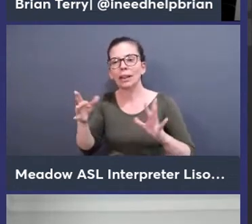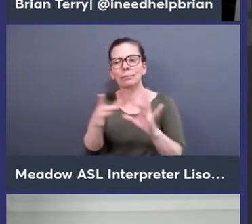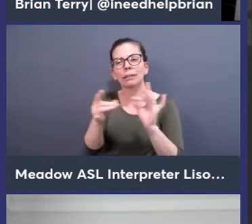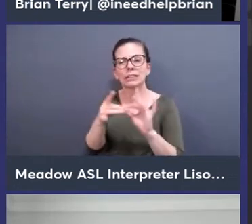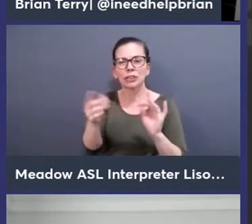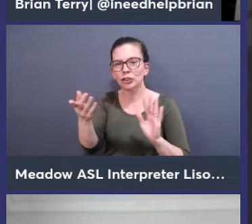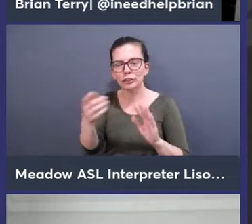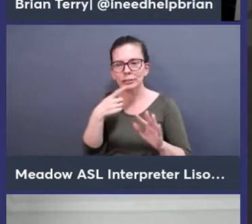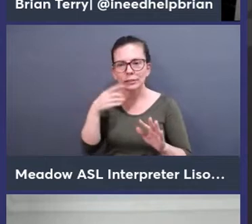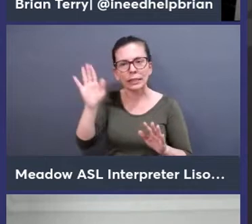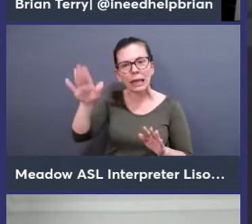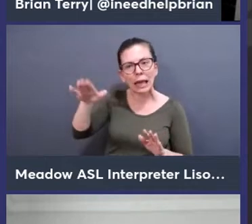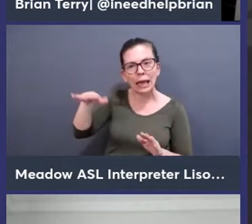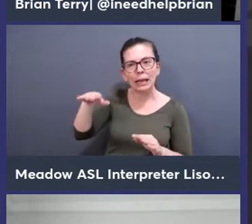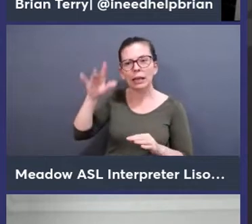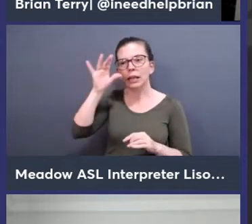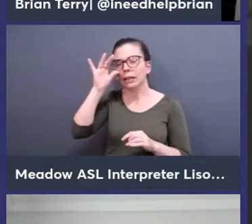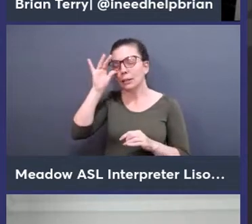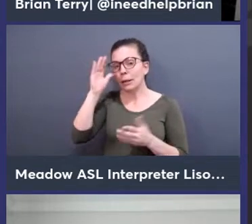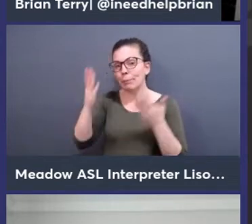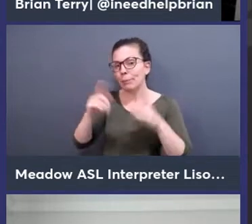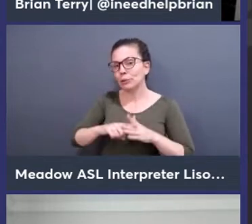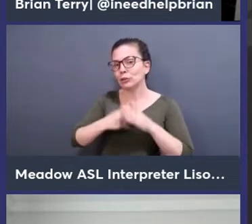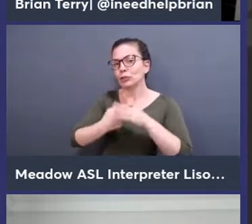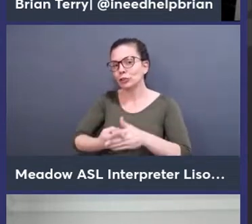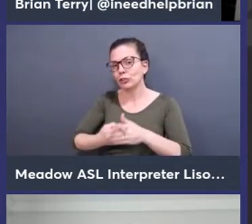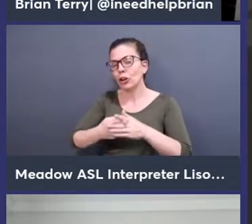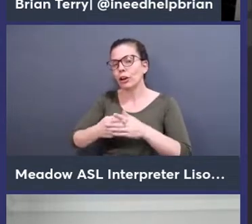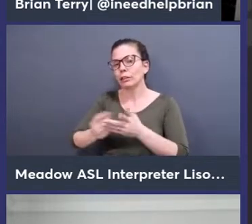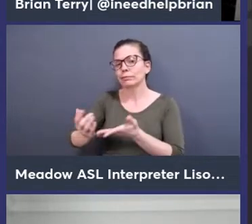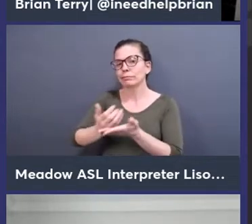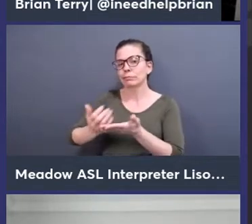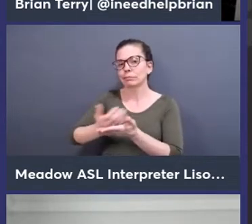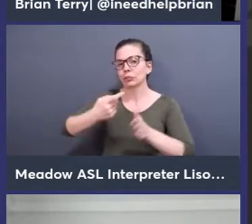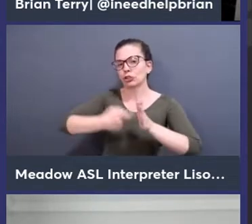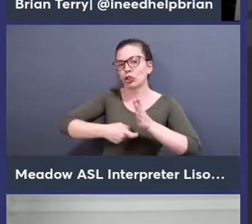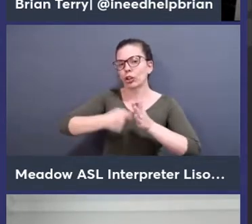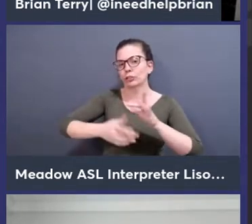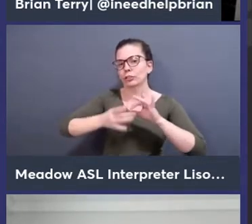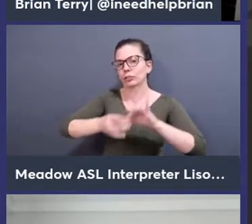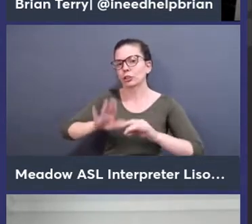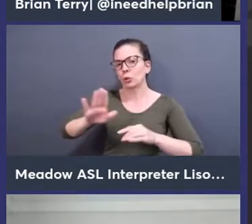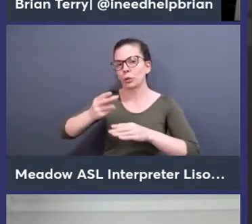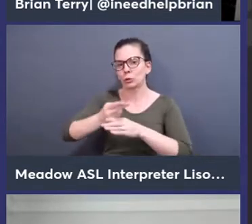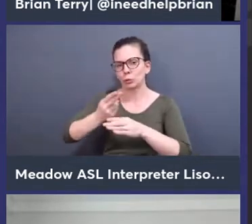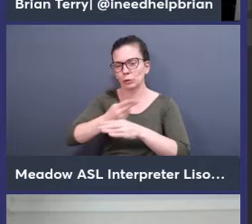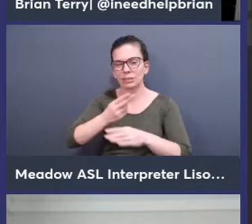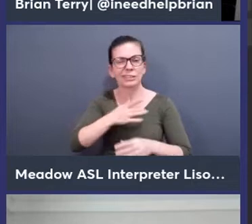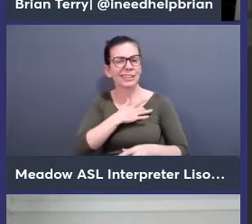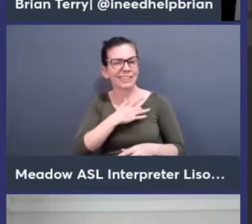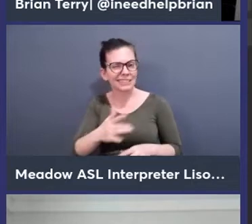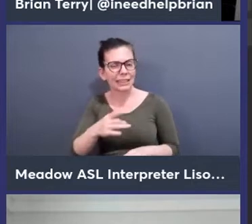Hey, you might start incurring charges based on your usage. Most of the time, the way we have configured this,